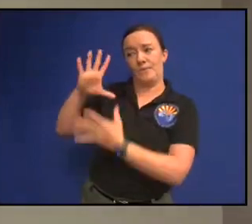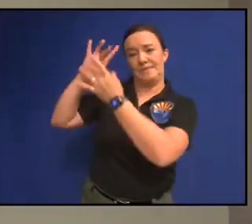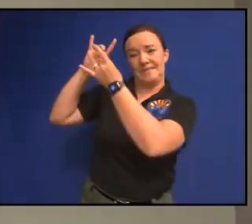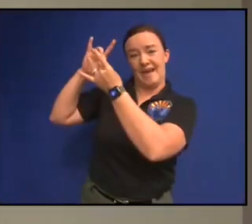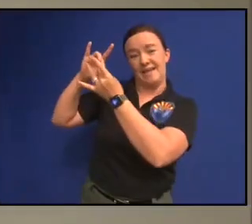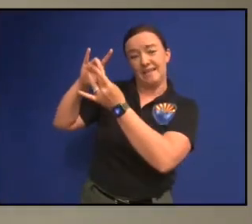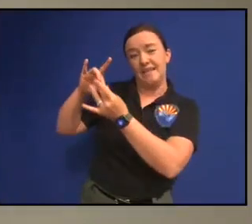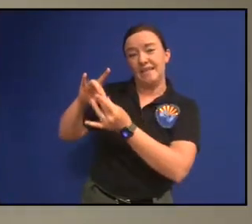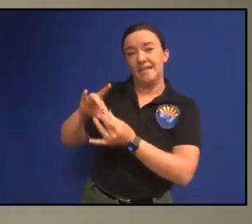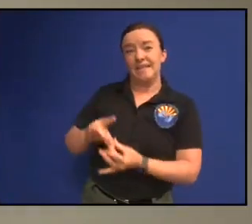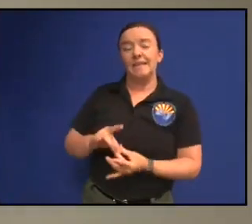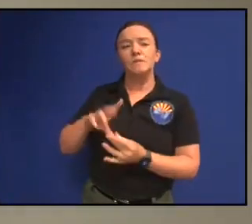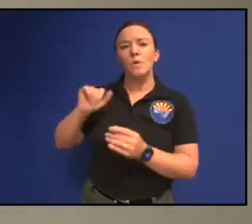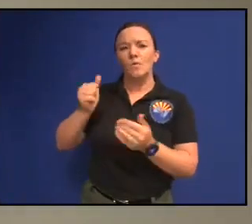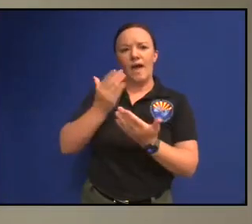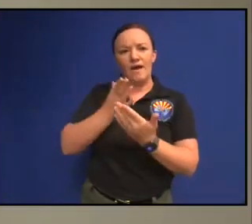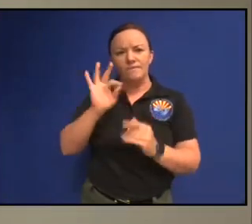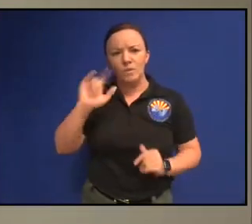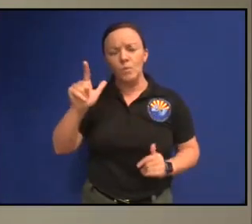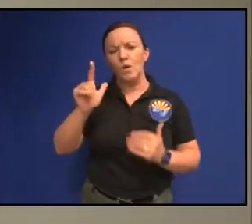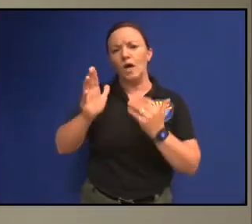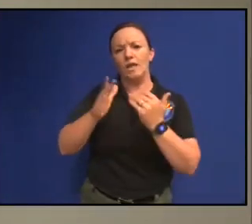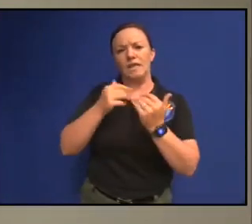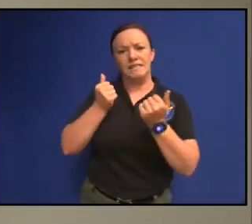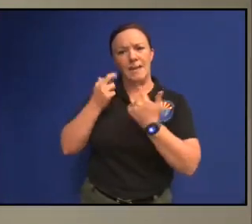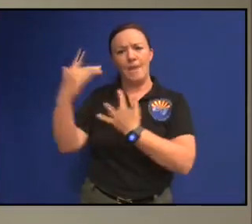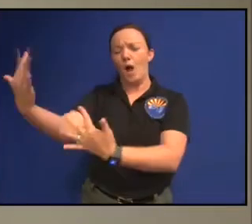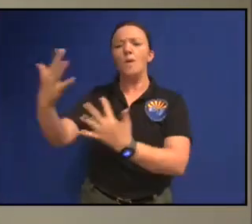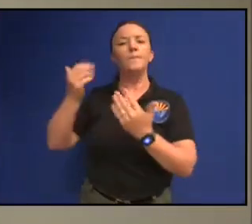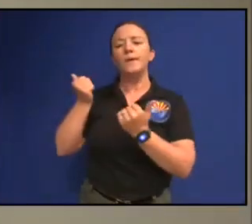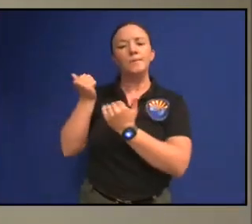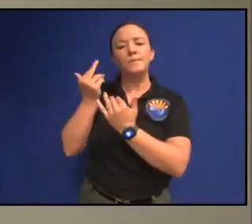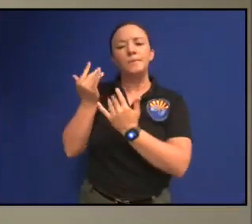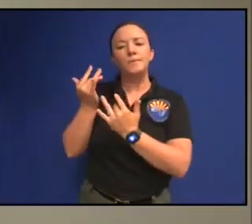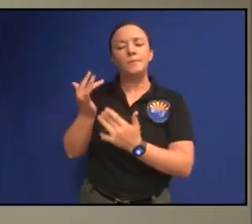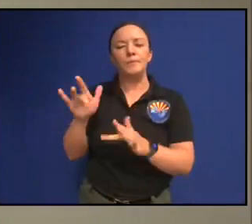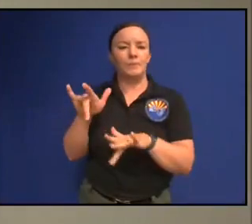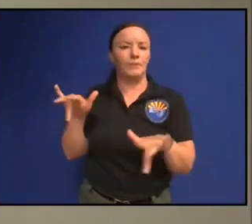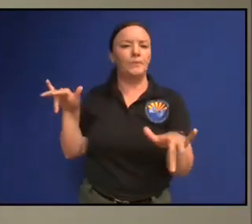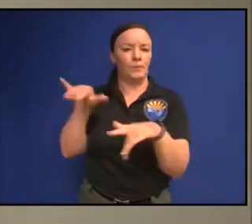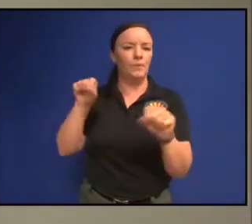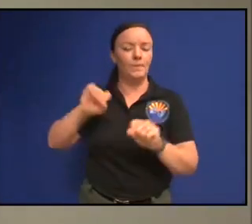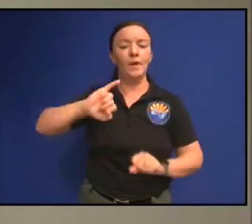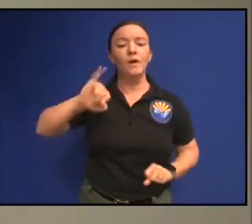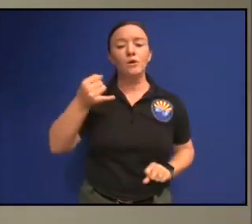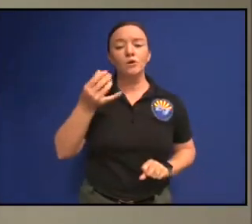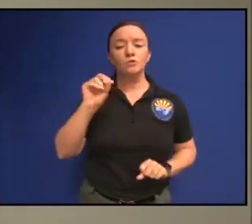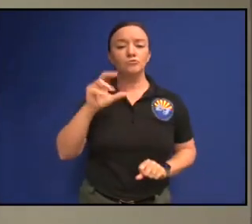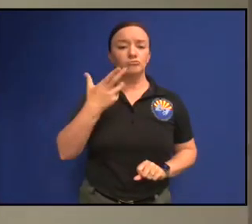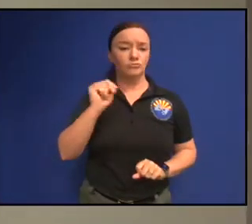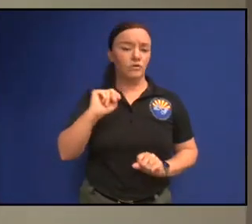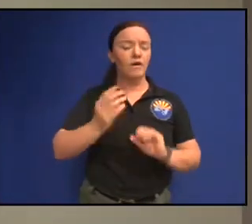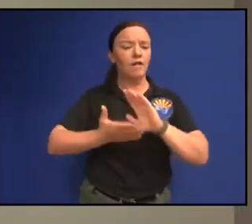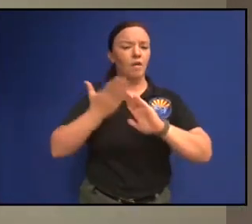REDUCING RESOURCES OUT THERE IN THE WILDERNESS AREA. JOHN, OR OPS CHIEF IS GOING TO EXPAND ON THAT A BIT.